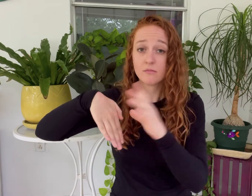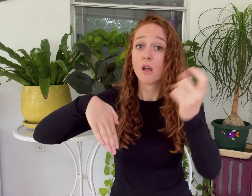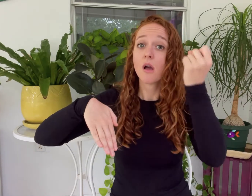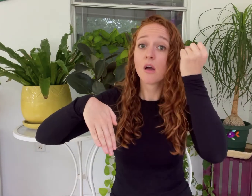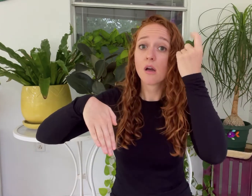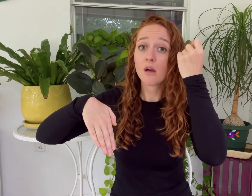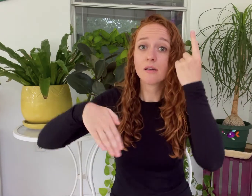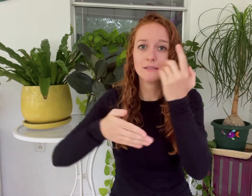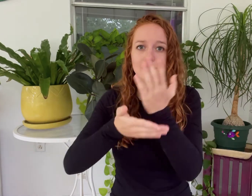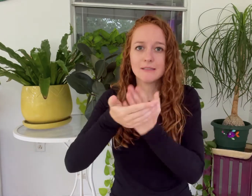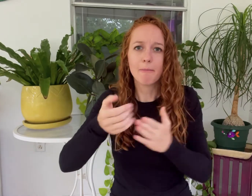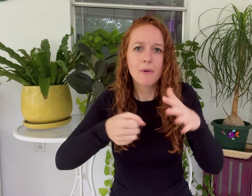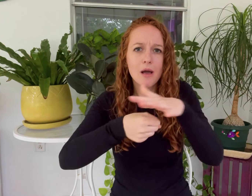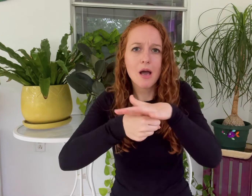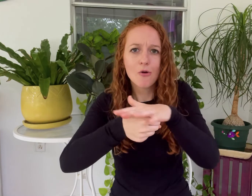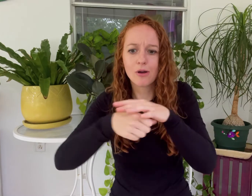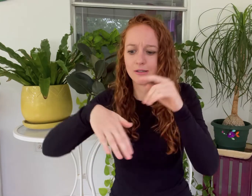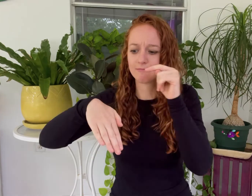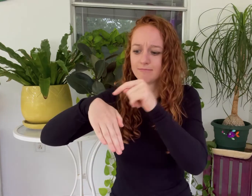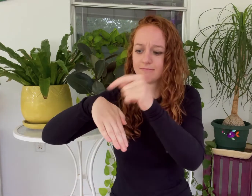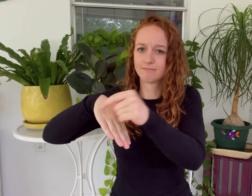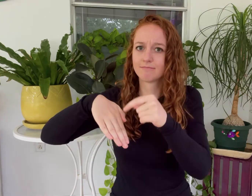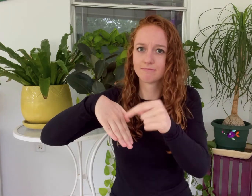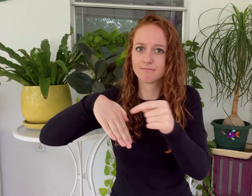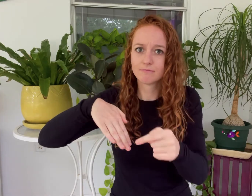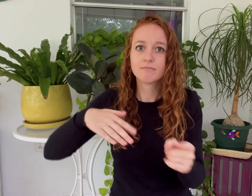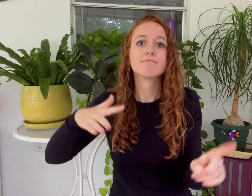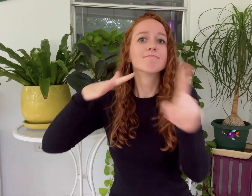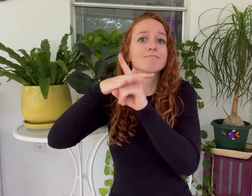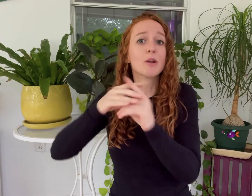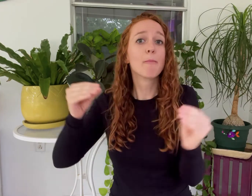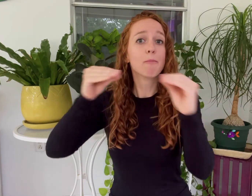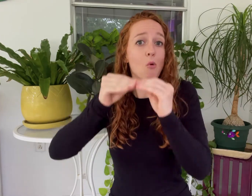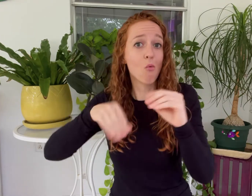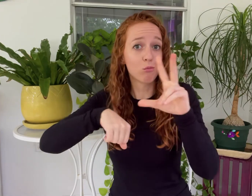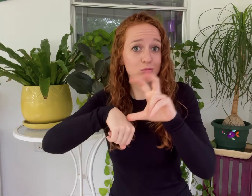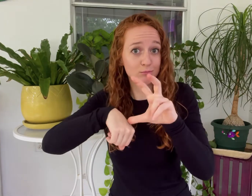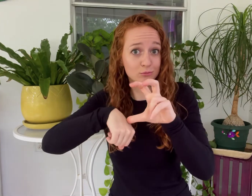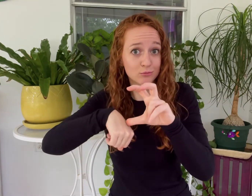These receptors are present on the tongue in different amounts and location,